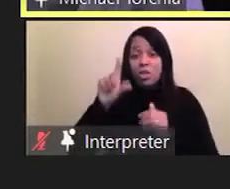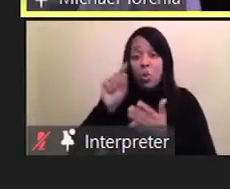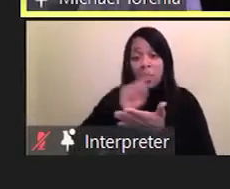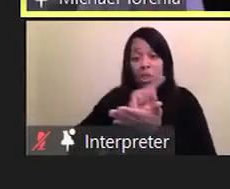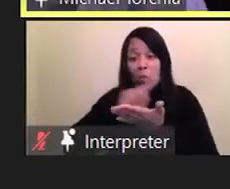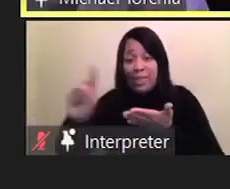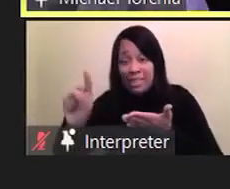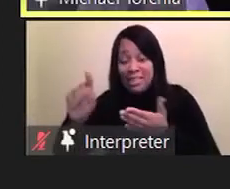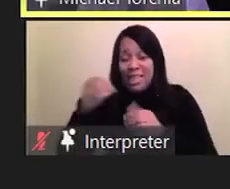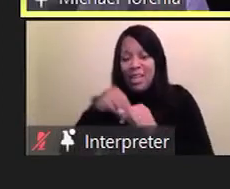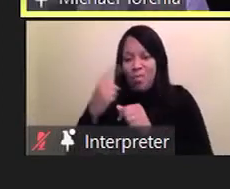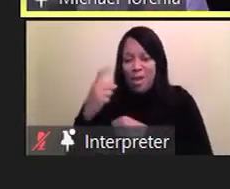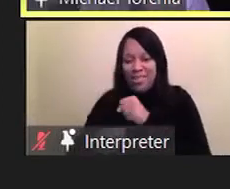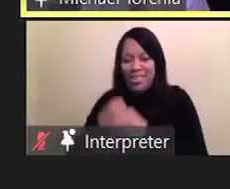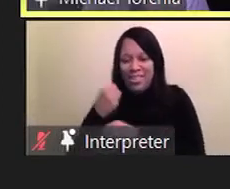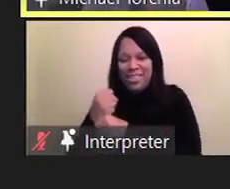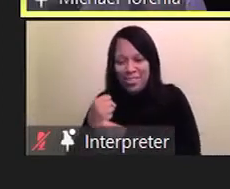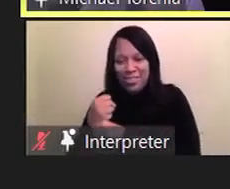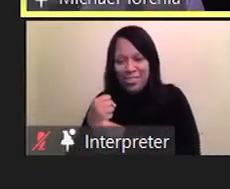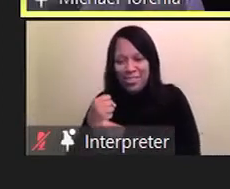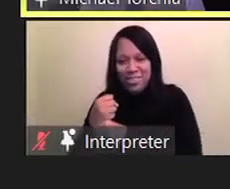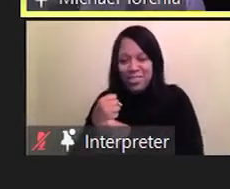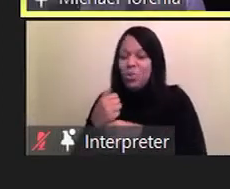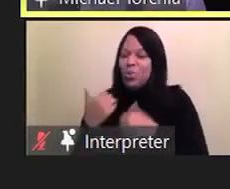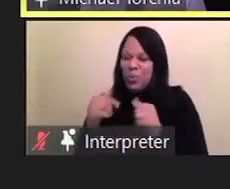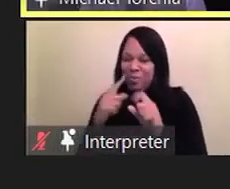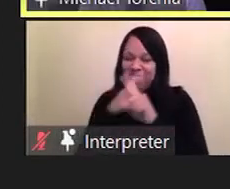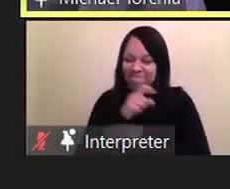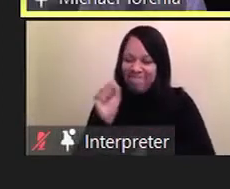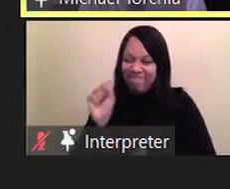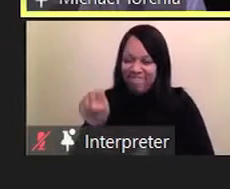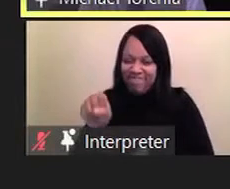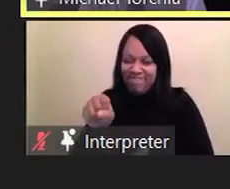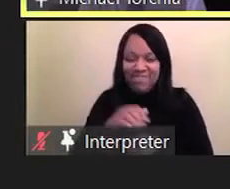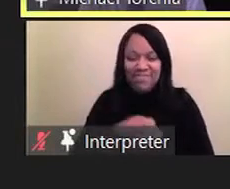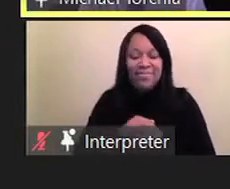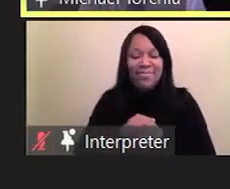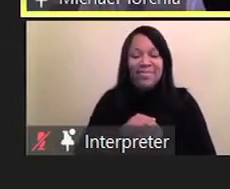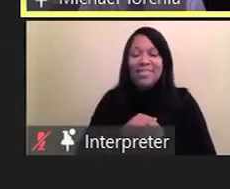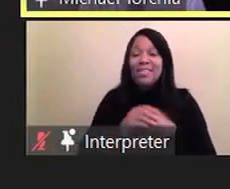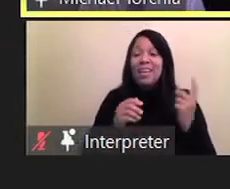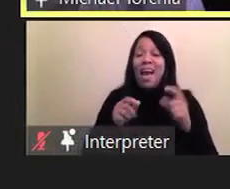But basically, the point of that is-- and as Adam said, this is available to you later.